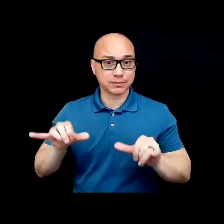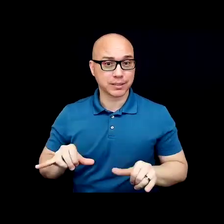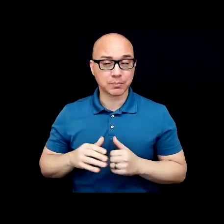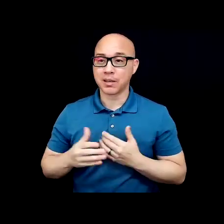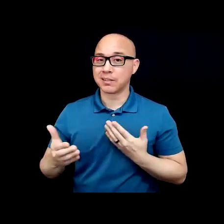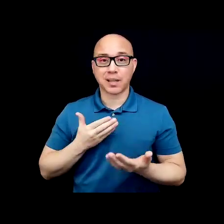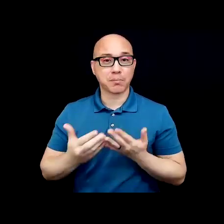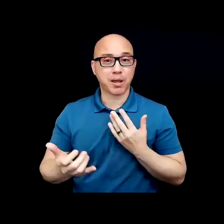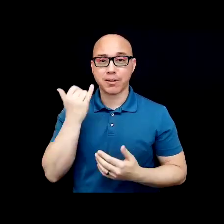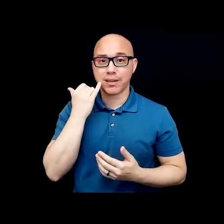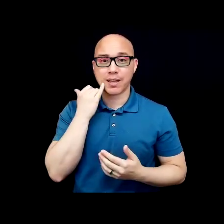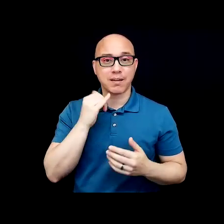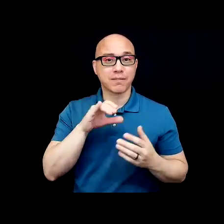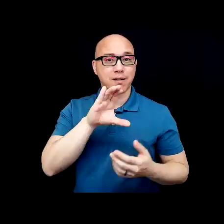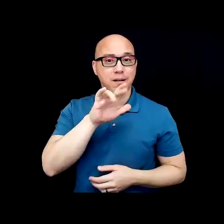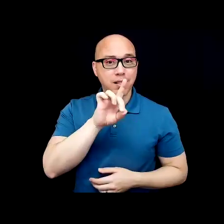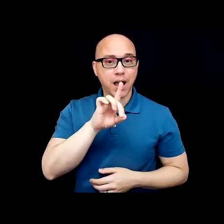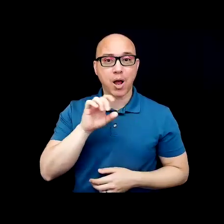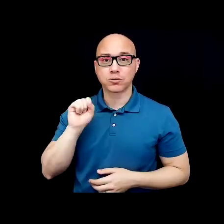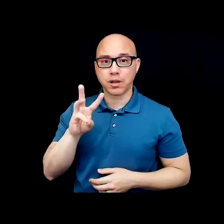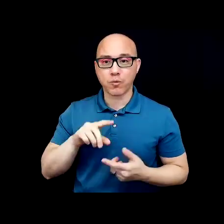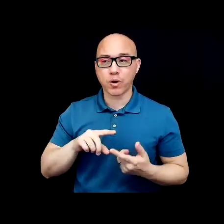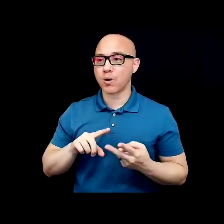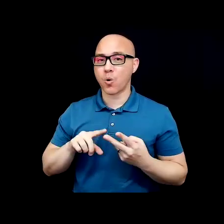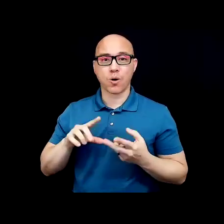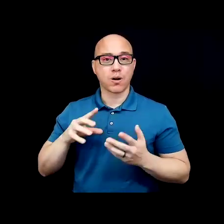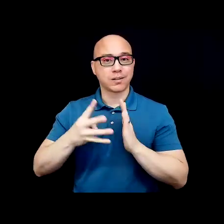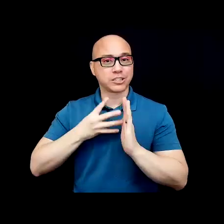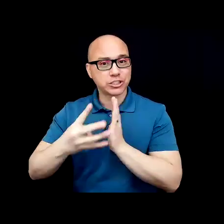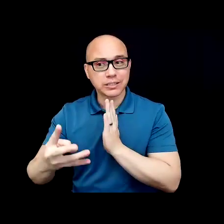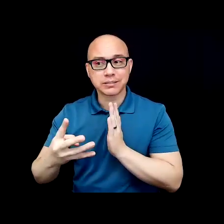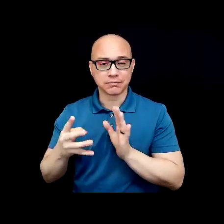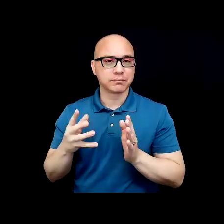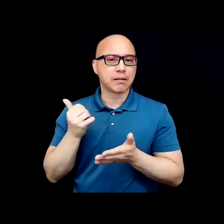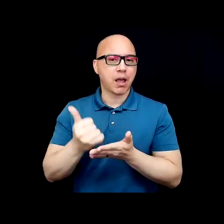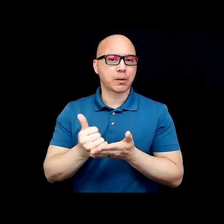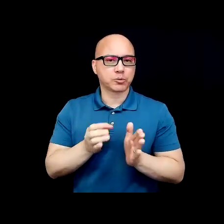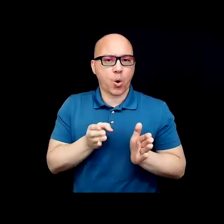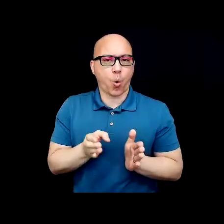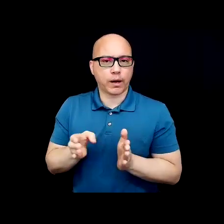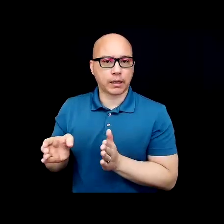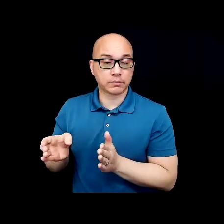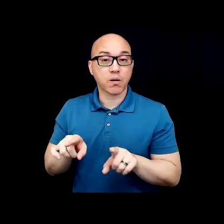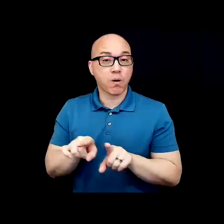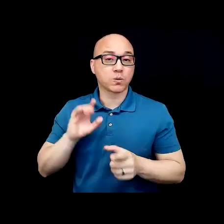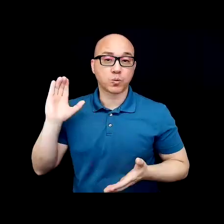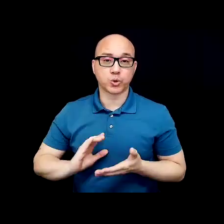or spreadsheet, a system keeps you organized, and it reduces stress.